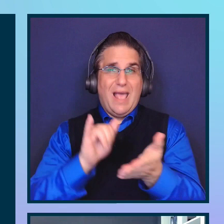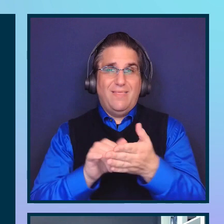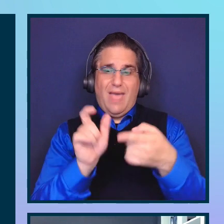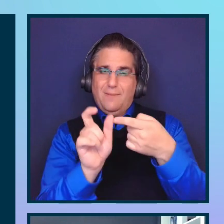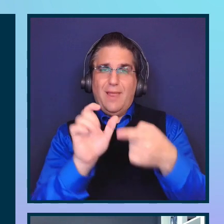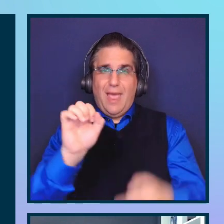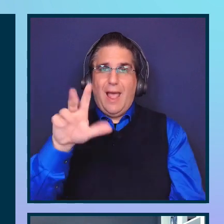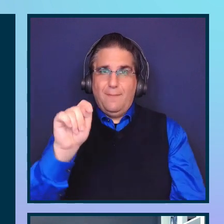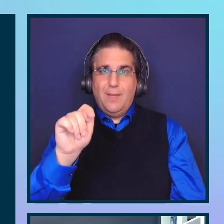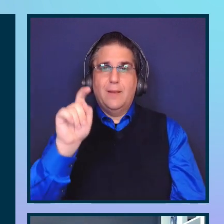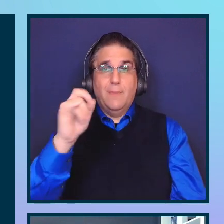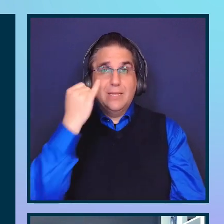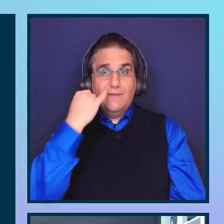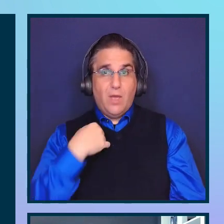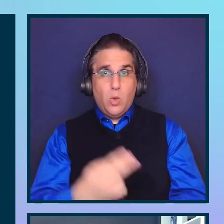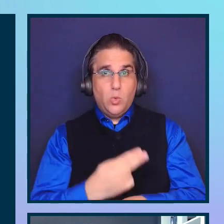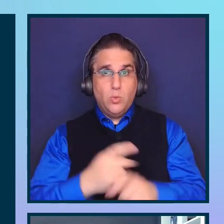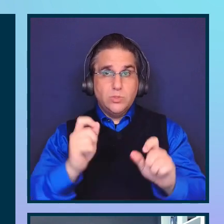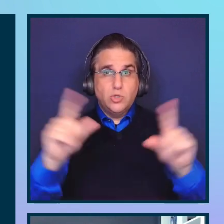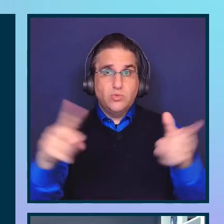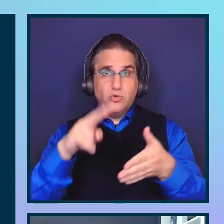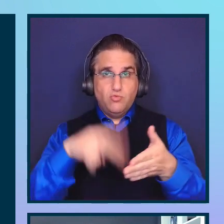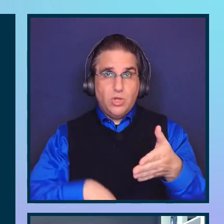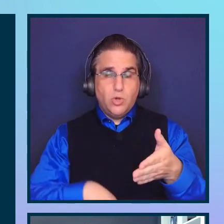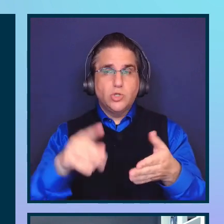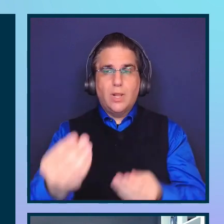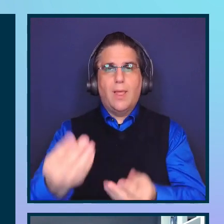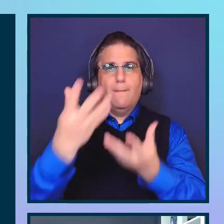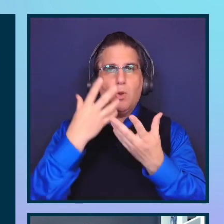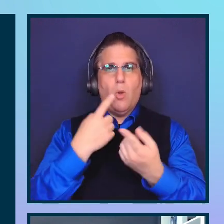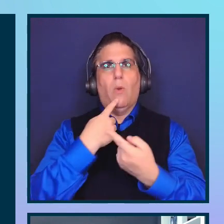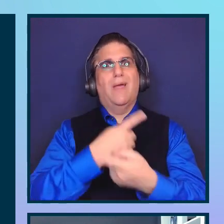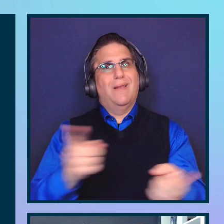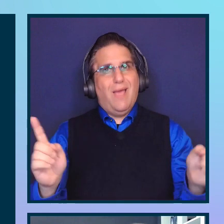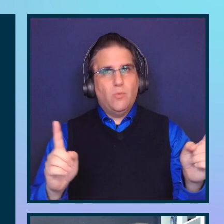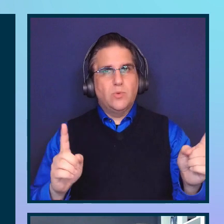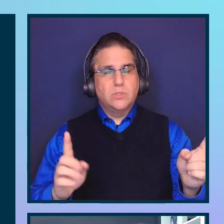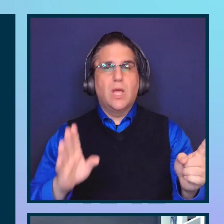users, that that area has been expanded. So that you know, that the action is gonna be now